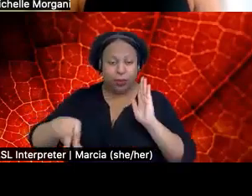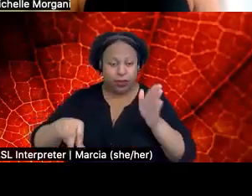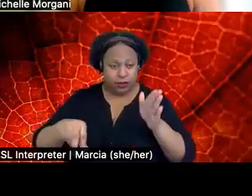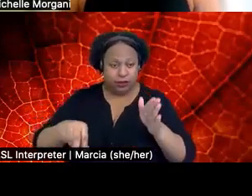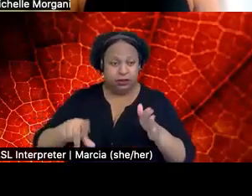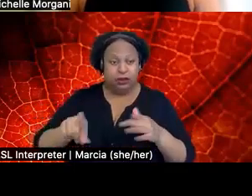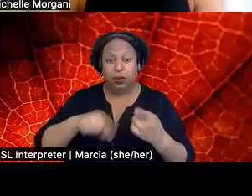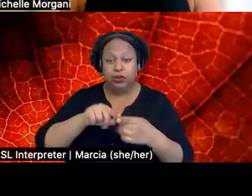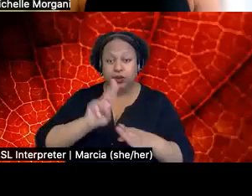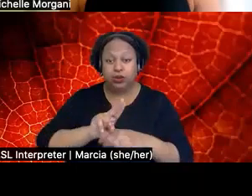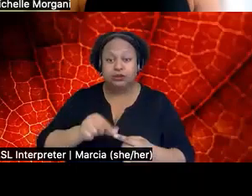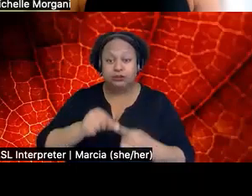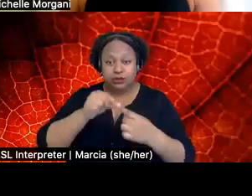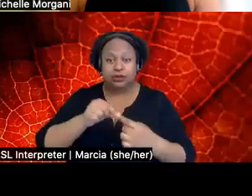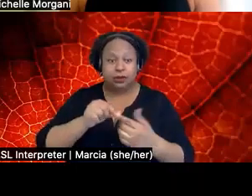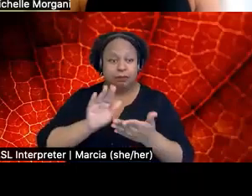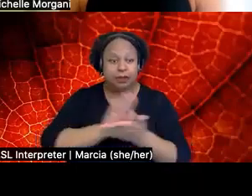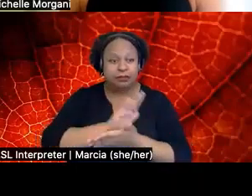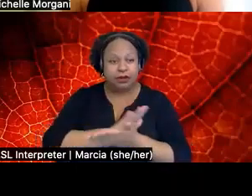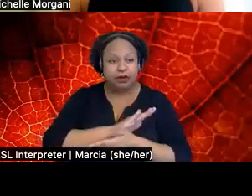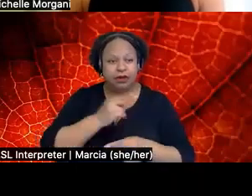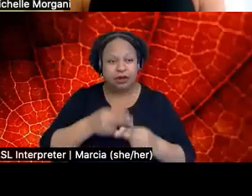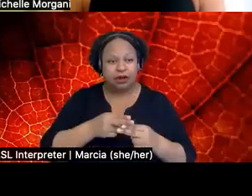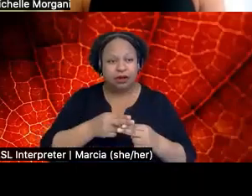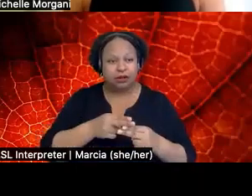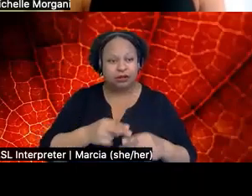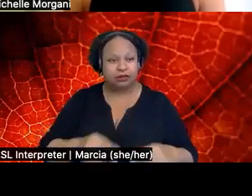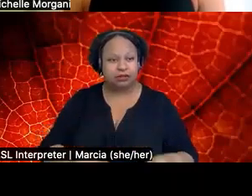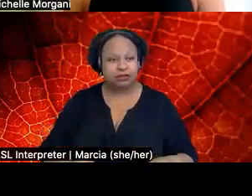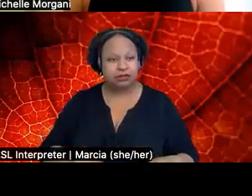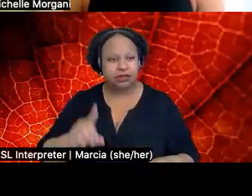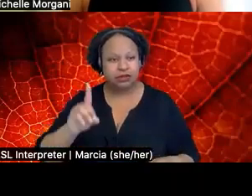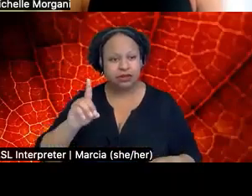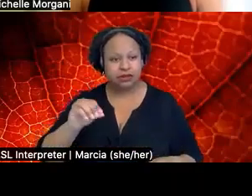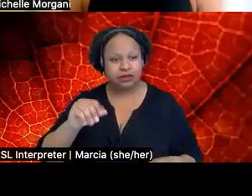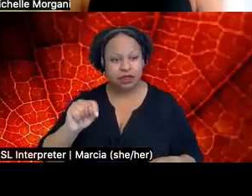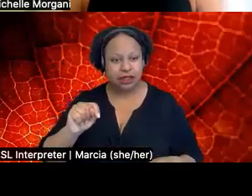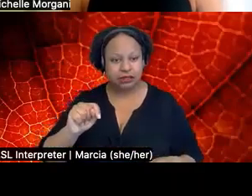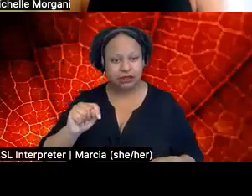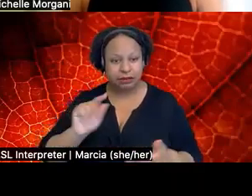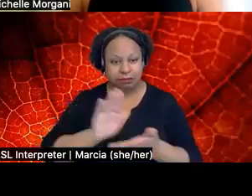we call it the dot paper because it has a very fine matrix of dots over the paper.